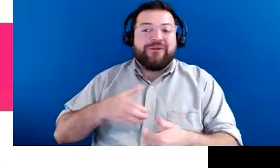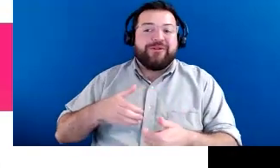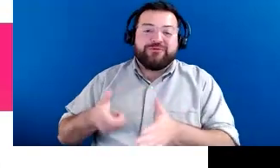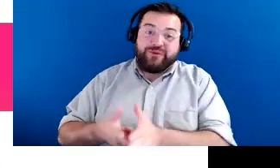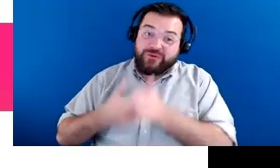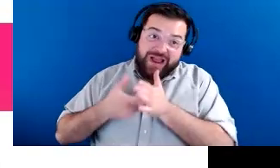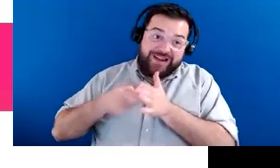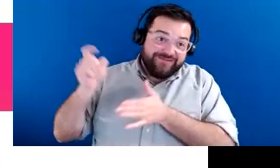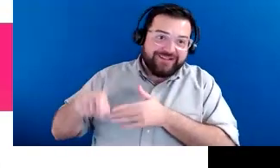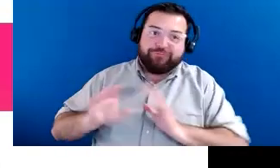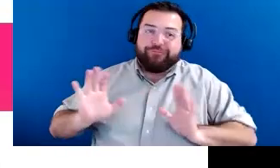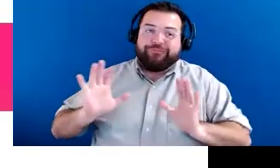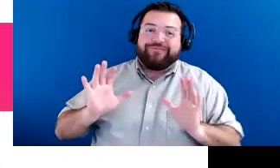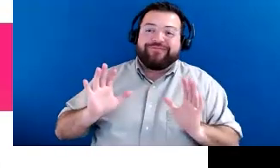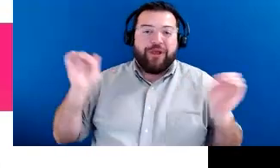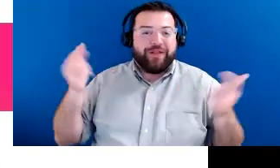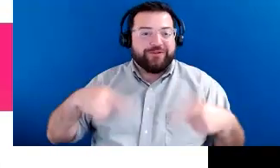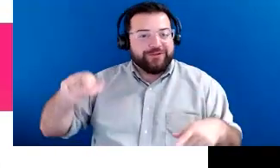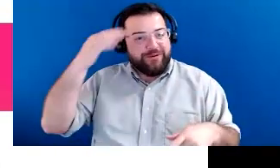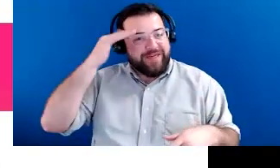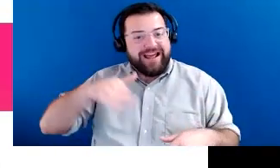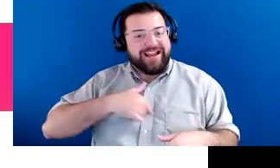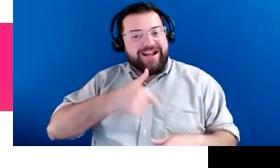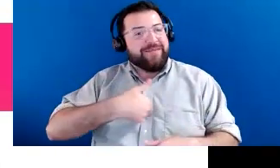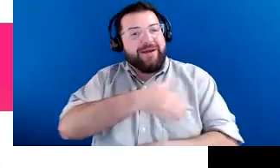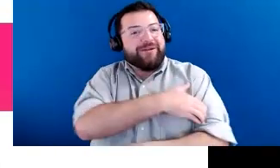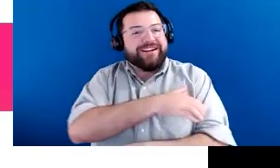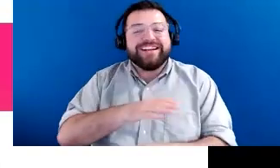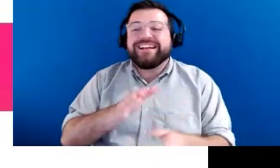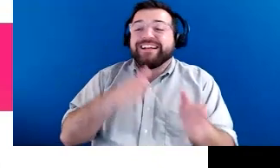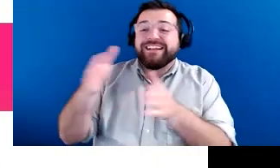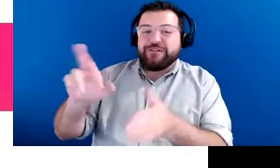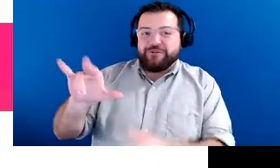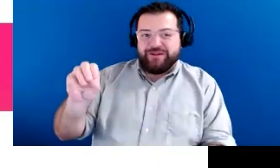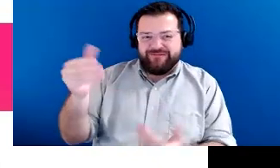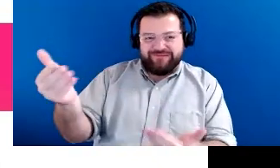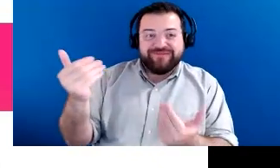Just, you know, everyone knows that. Yeah. Okay. Sorry. Go ahead Rio. No worries.